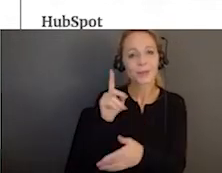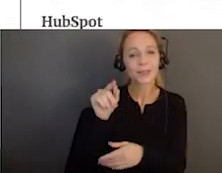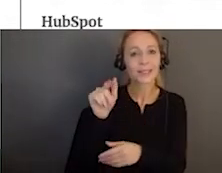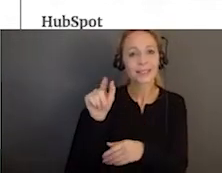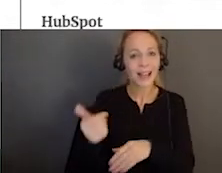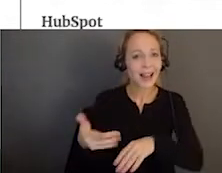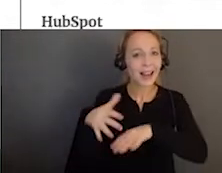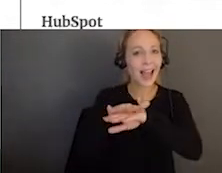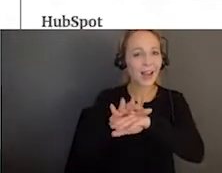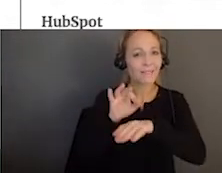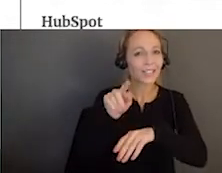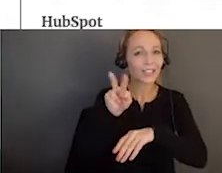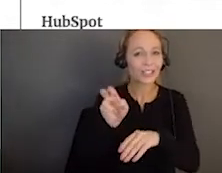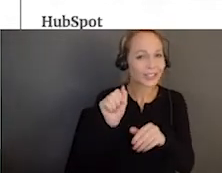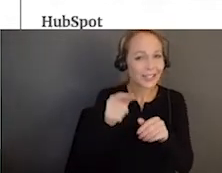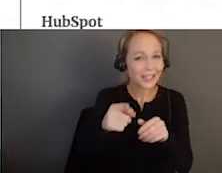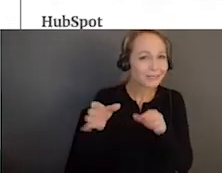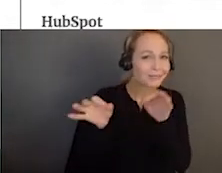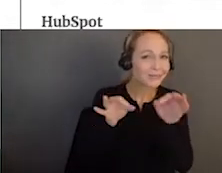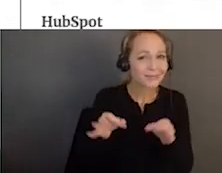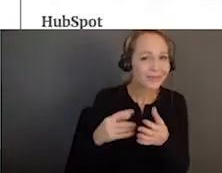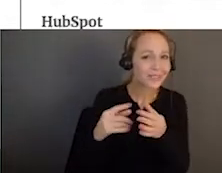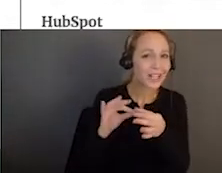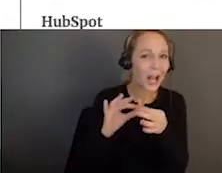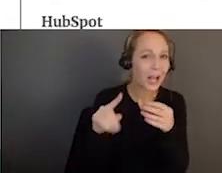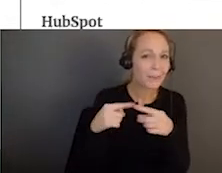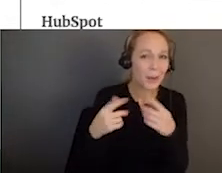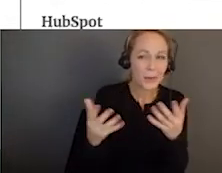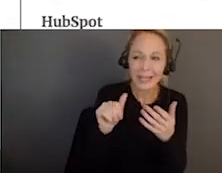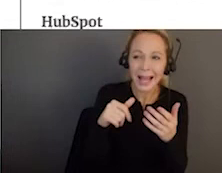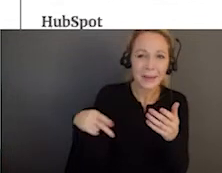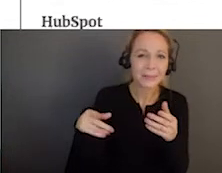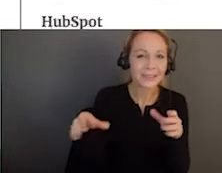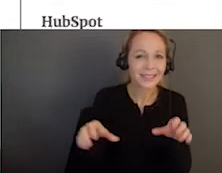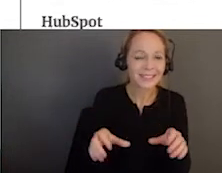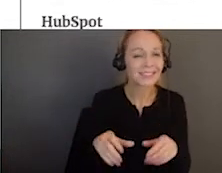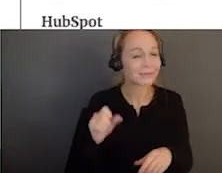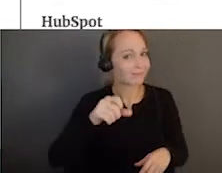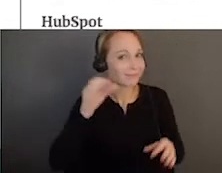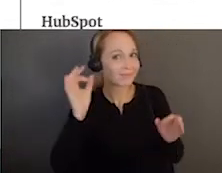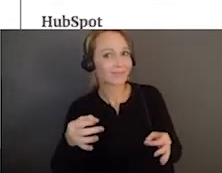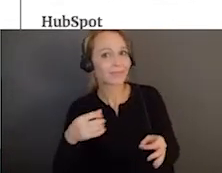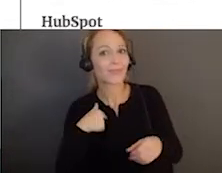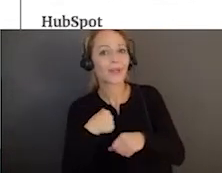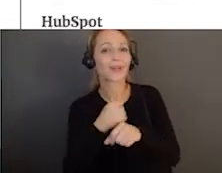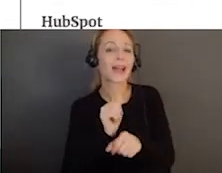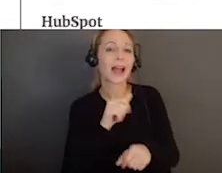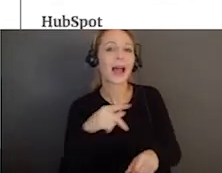CAN YOU TALK ABOUT WHAT THE APP DOES? ABSOLUTELY. SO WE CREATED AN APP FOR A FICTIONAL RECRUITING AGENCY